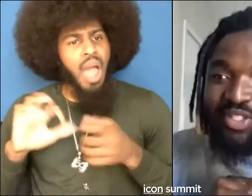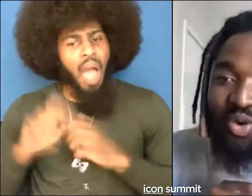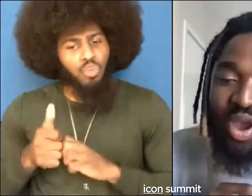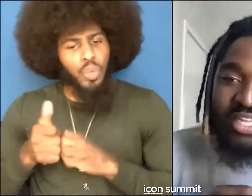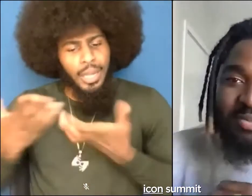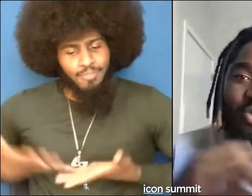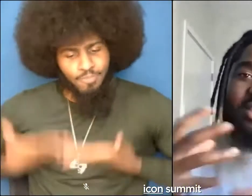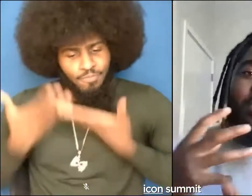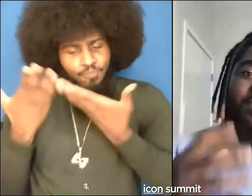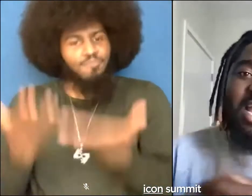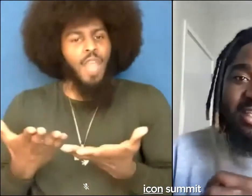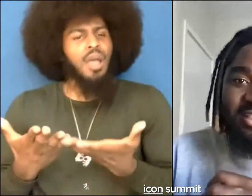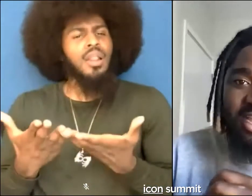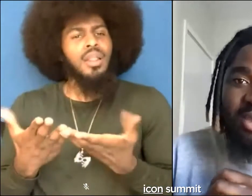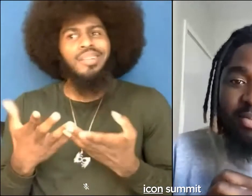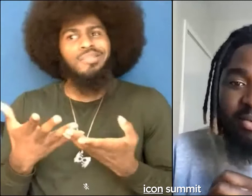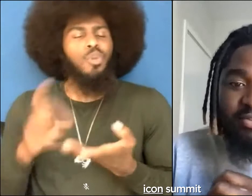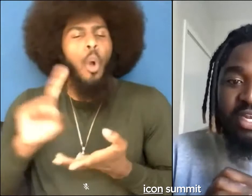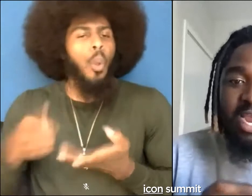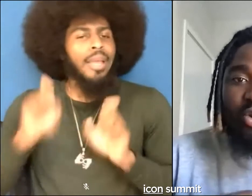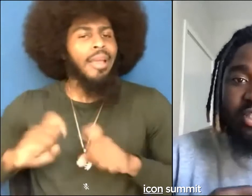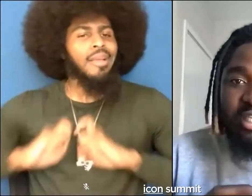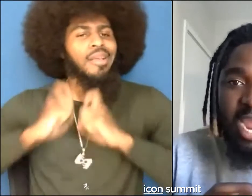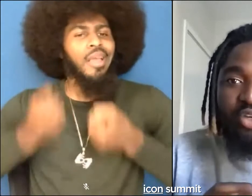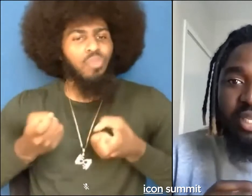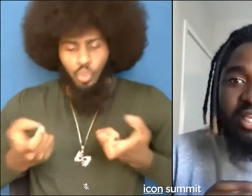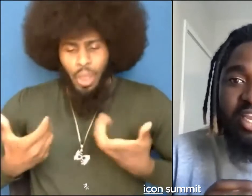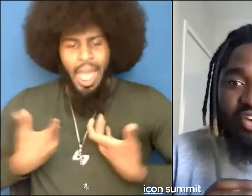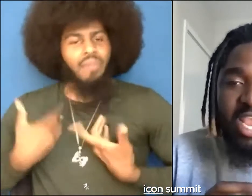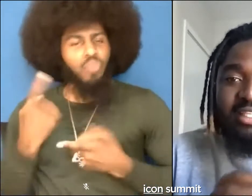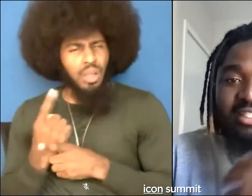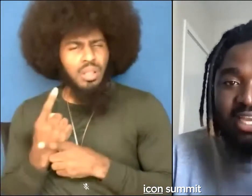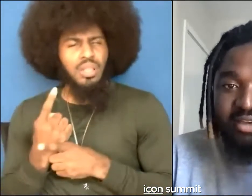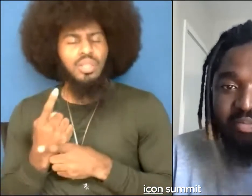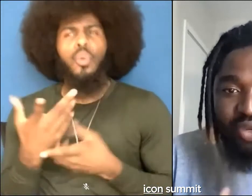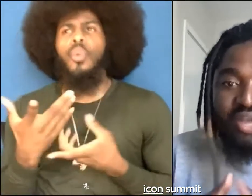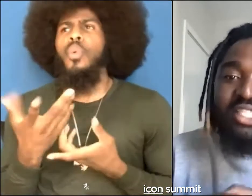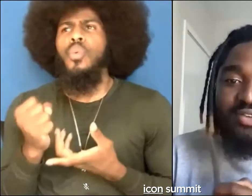So, some of the work that we've done is really acknowledging how do we create and build ourselves